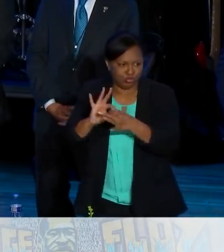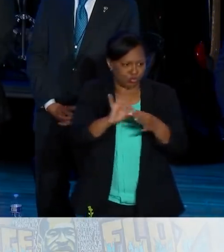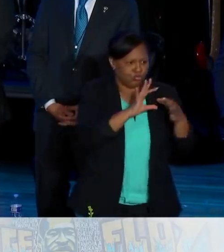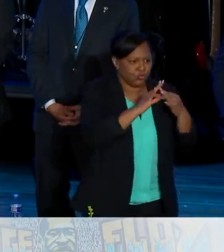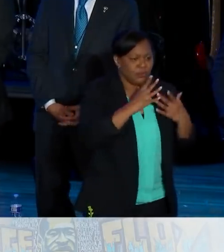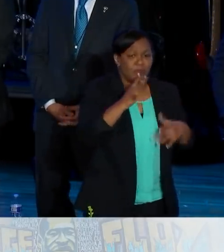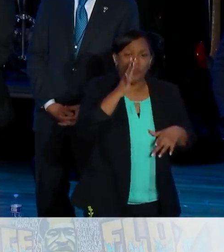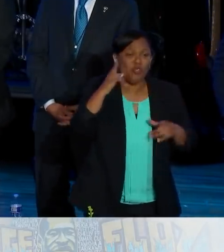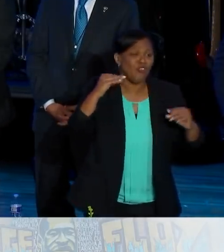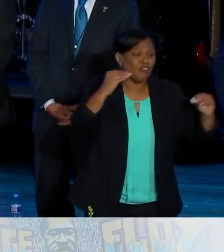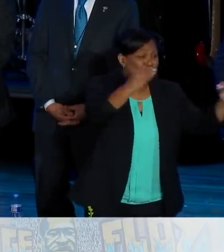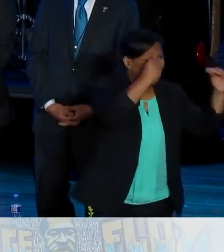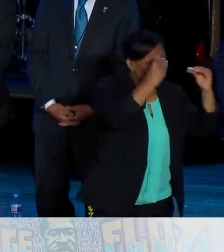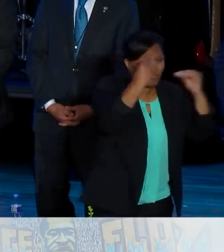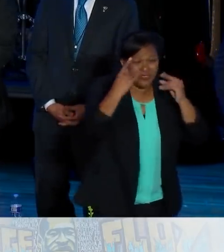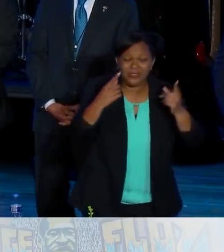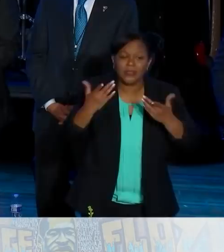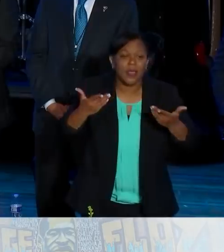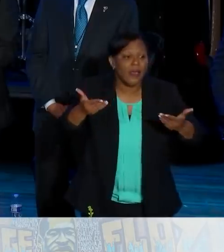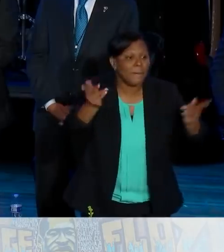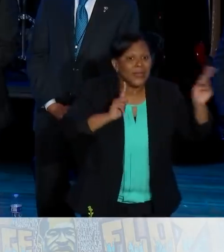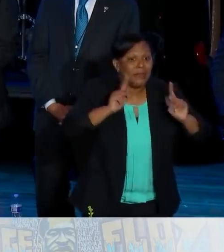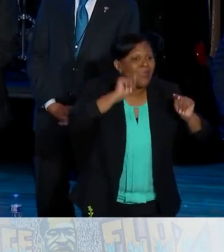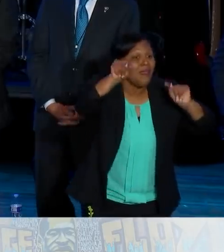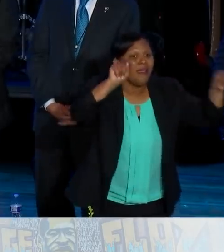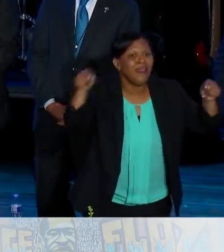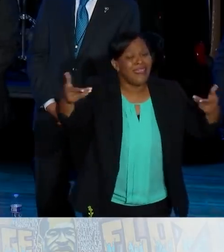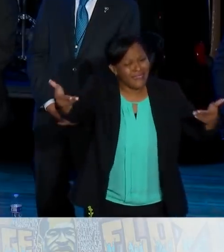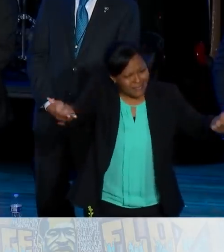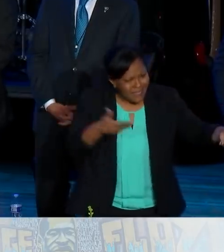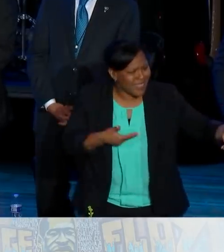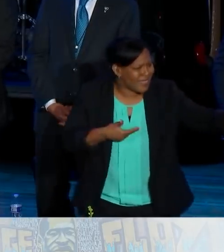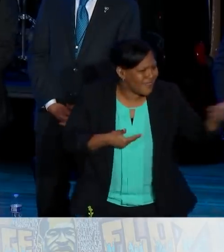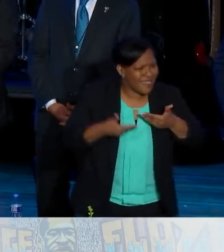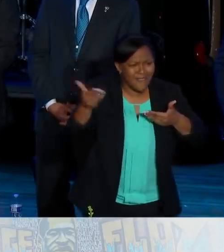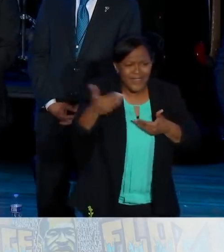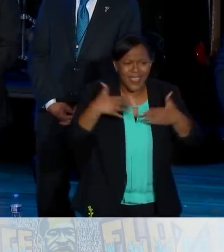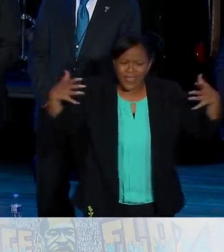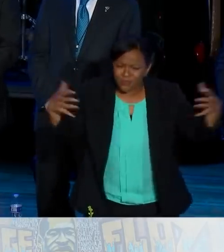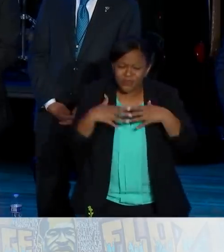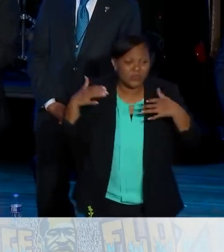WE ALWAYS WERE TAUGHT THAT WE COULD ALWAYS BRING OTHER PEOPLE INTO THE FOLD, ALWAYS.